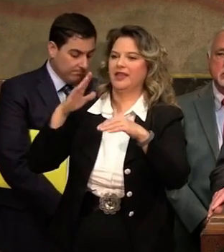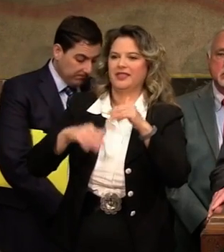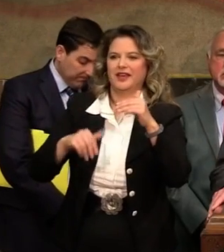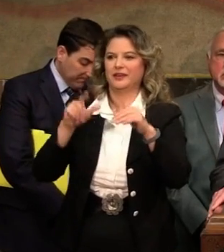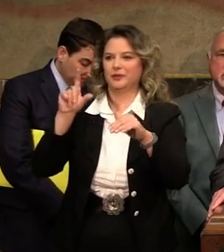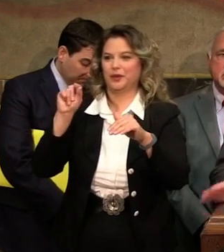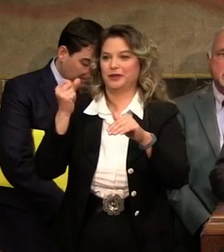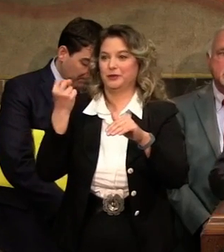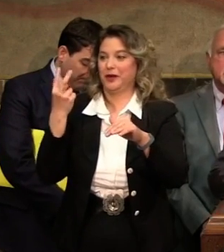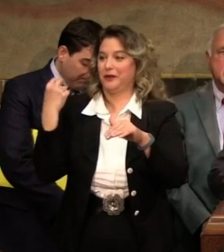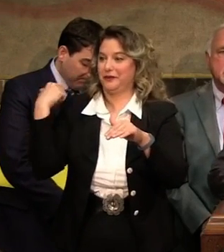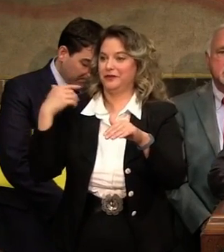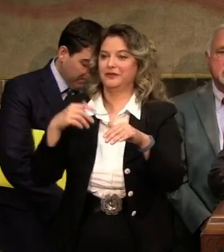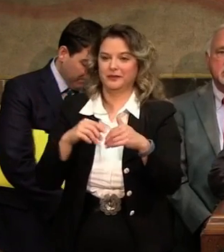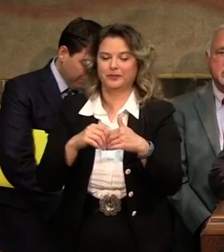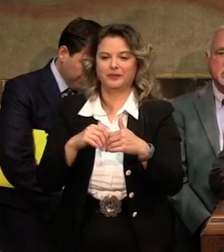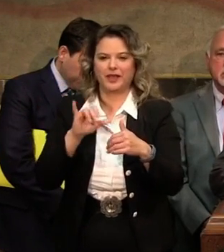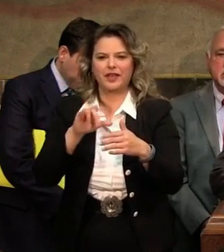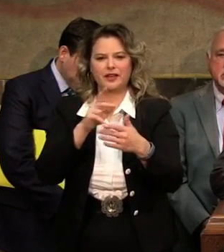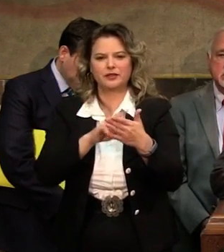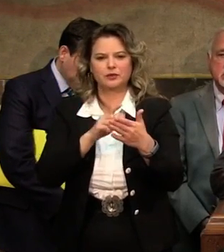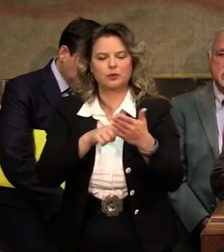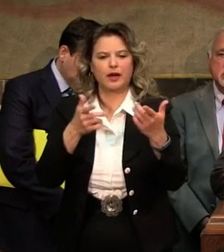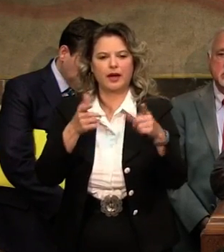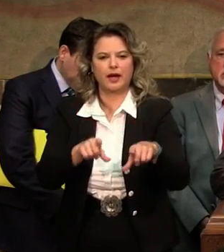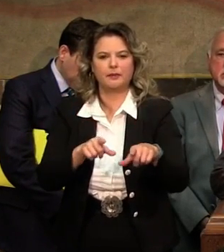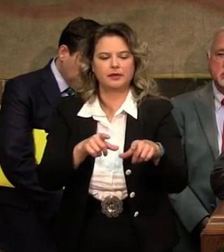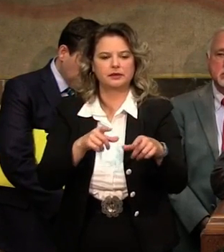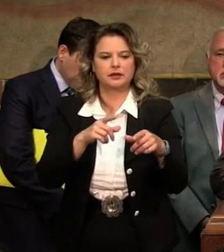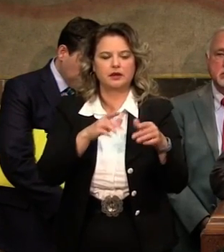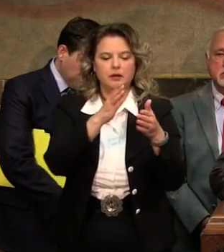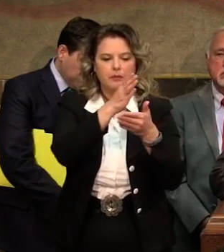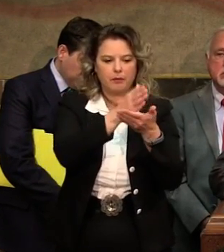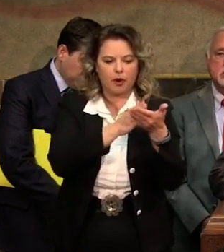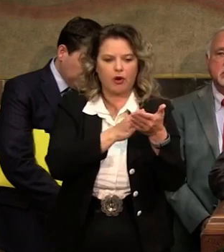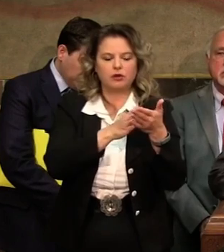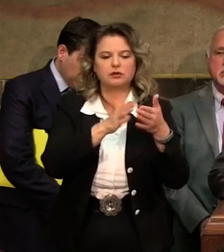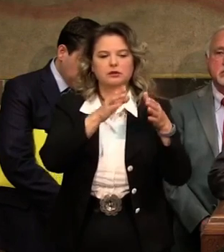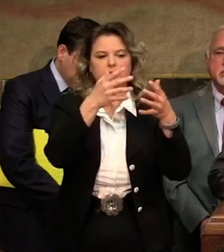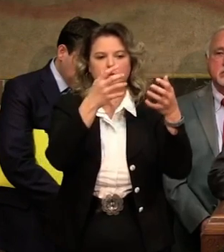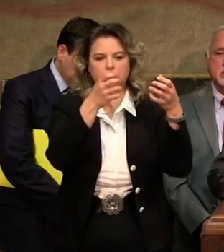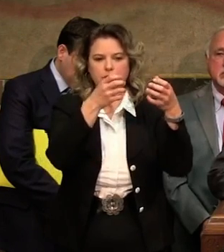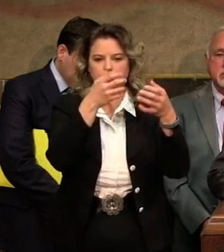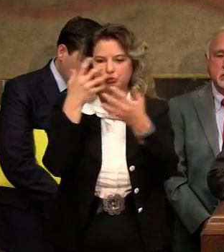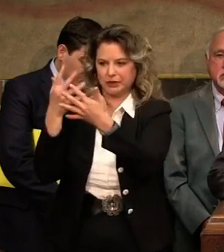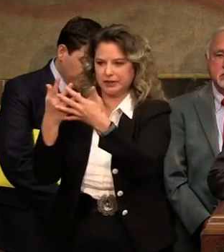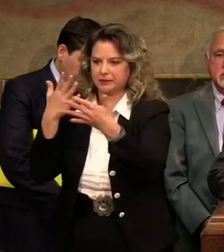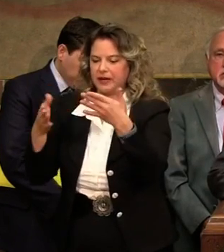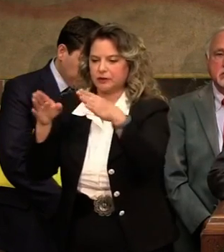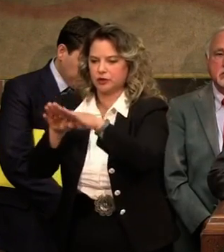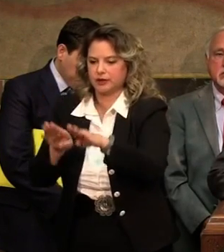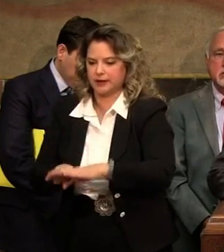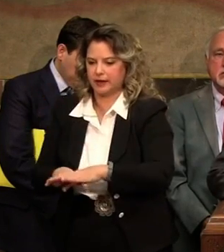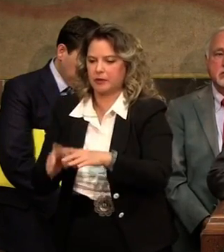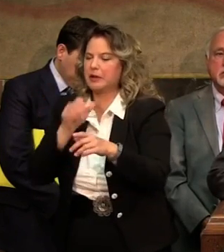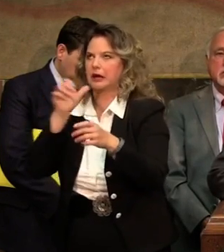that that's what happens compartments of Prisons may have to shut down but not the entire prison to do what we were trying to do and as you heard sheriff